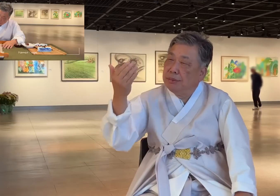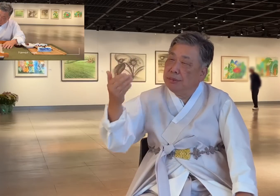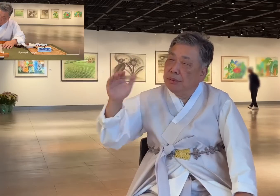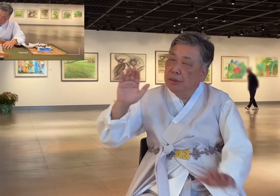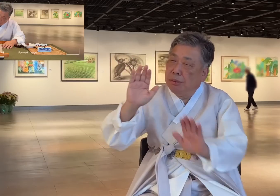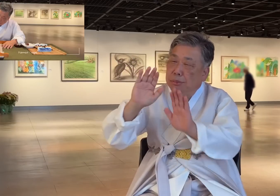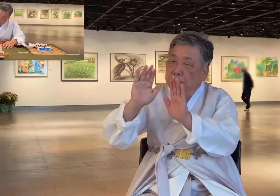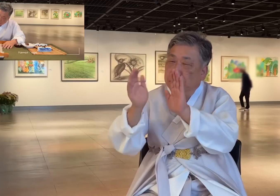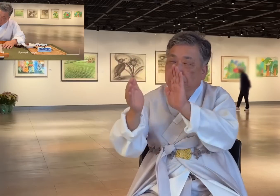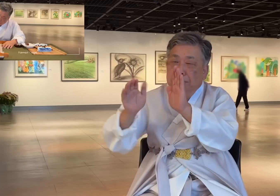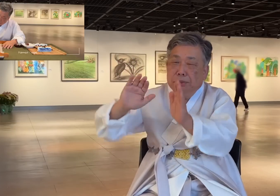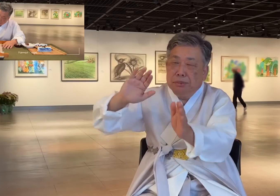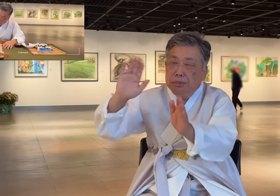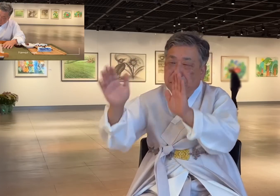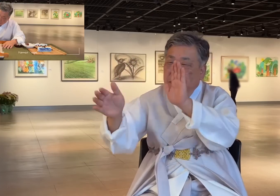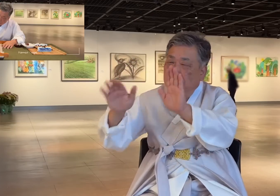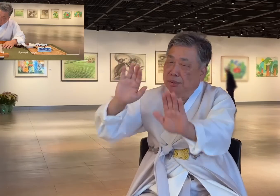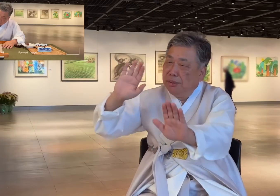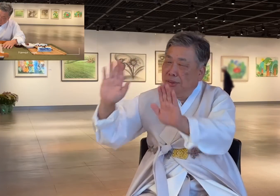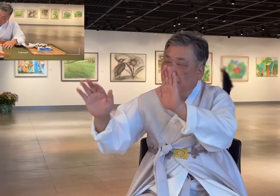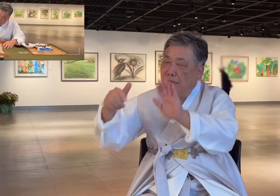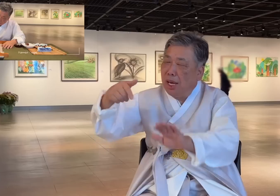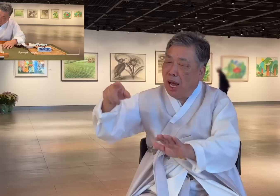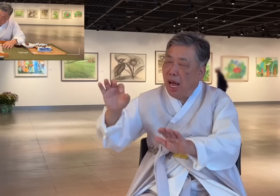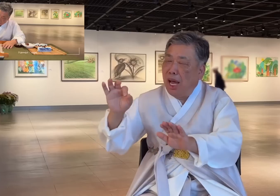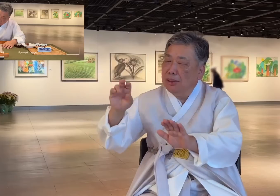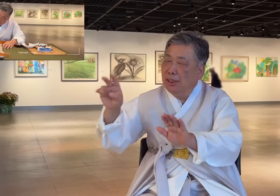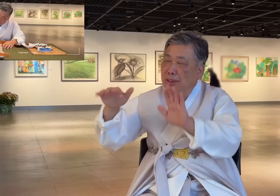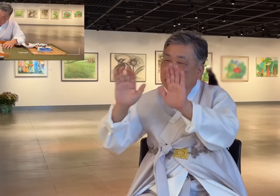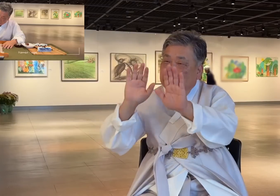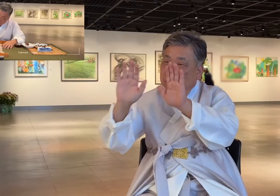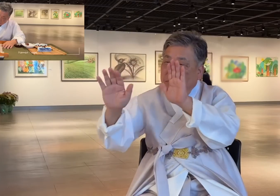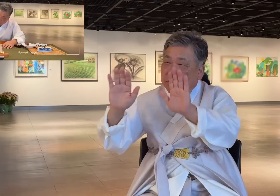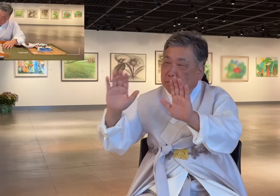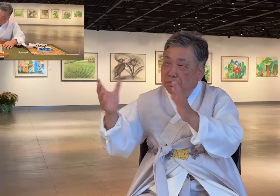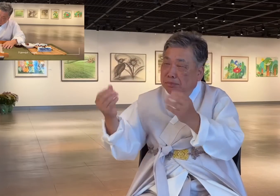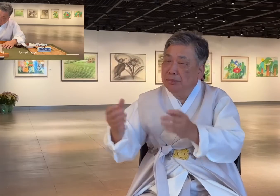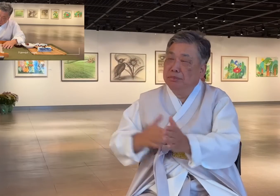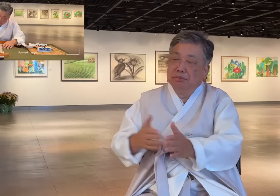I also adjusted the intensity of the coloring.